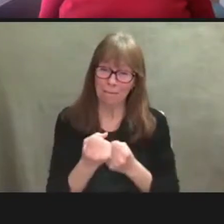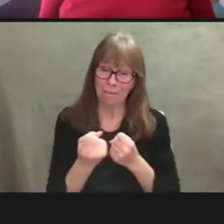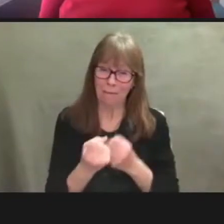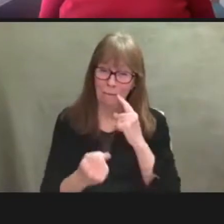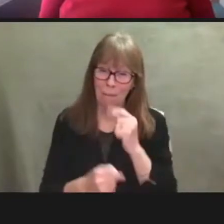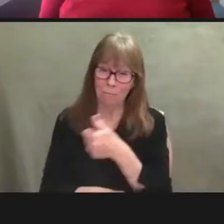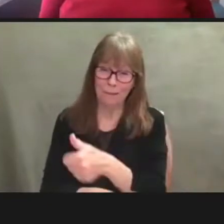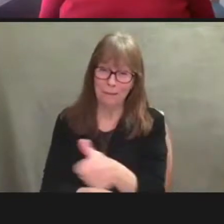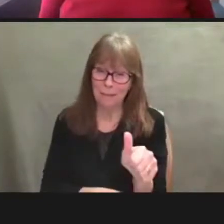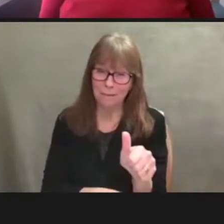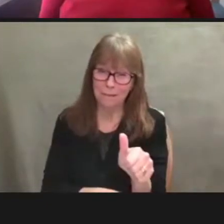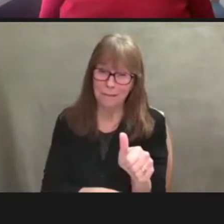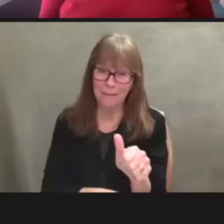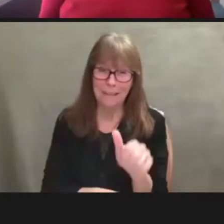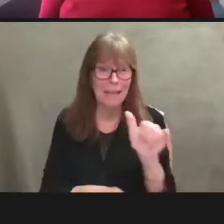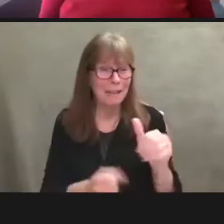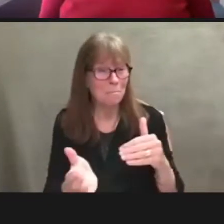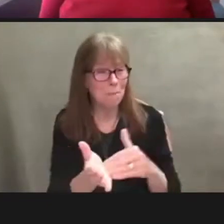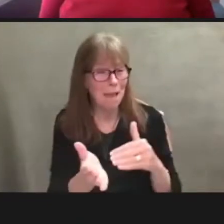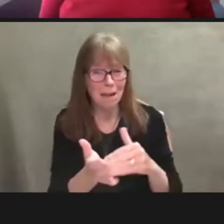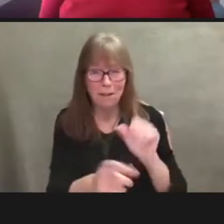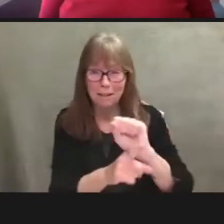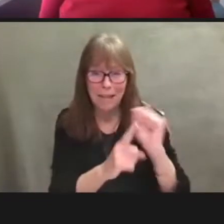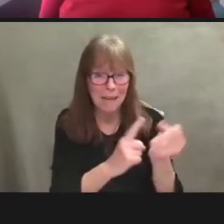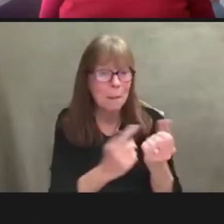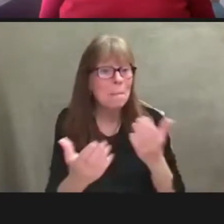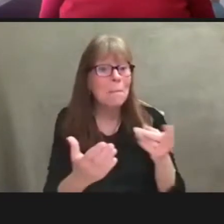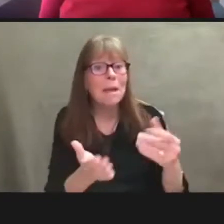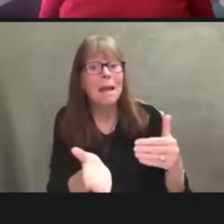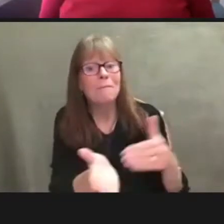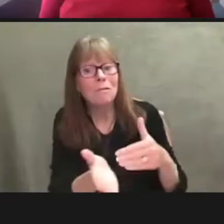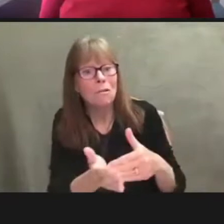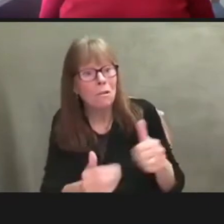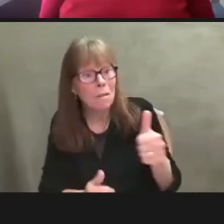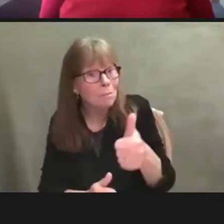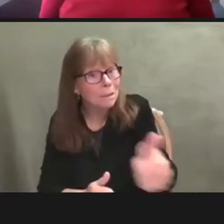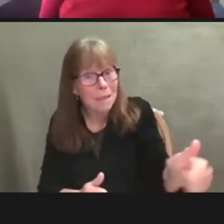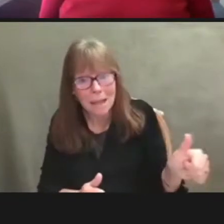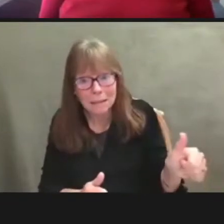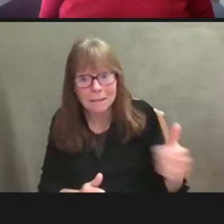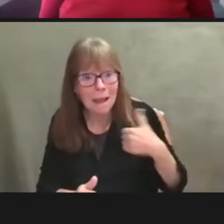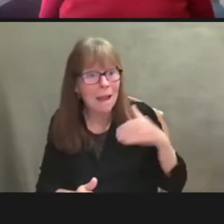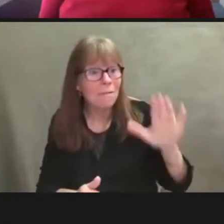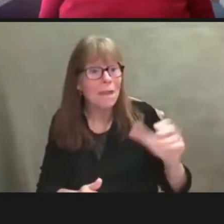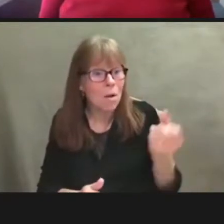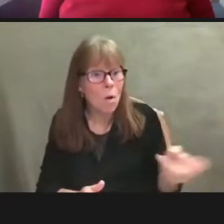And they might have providers who themselves, have their own biases.